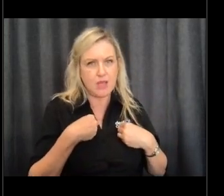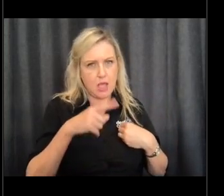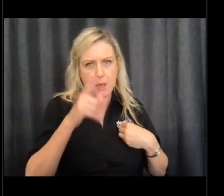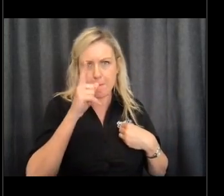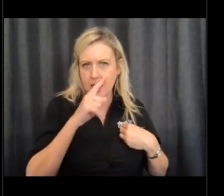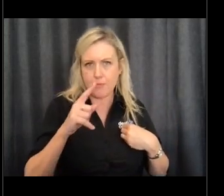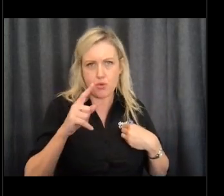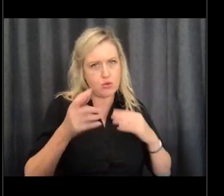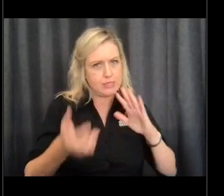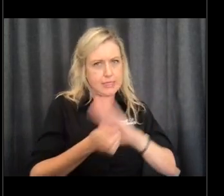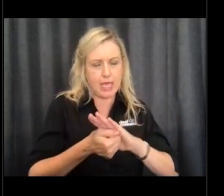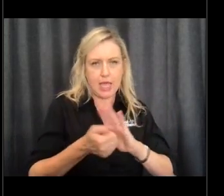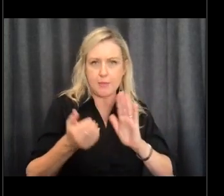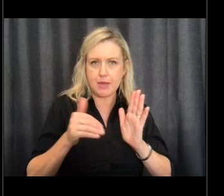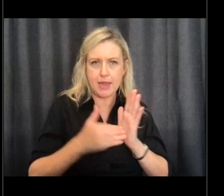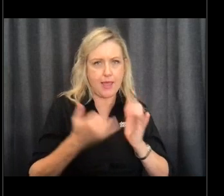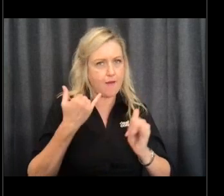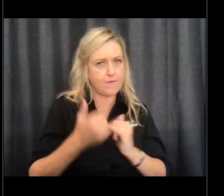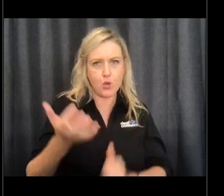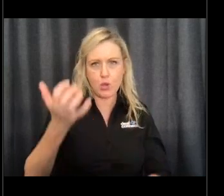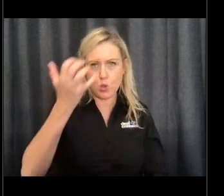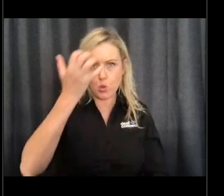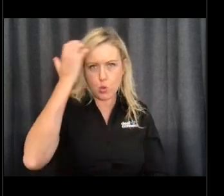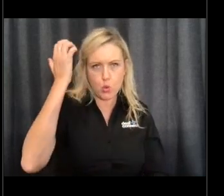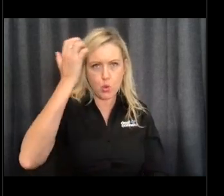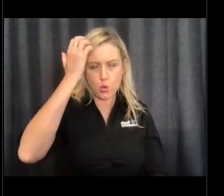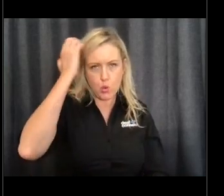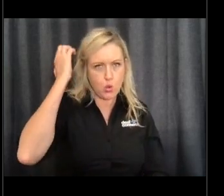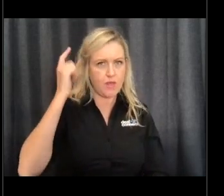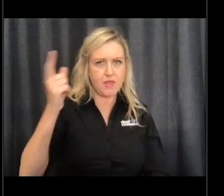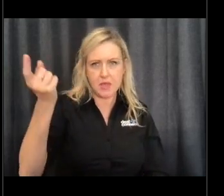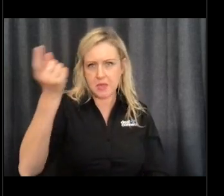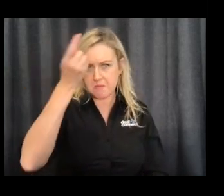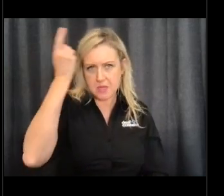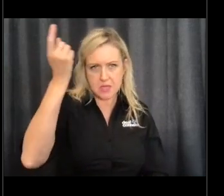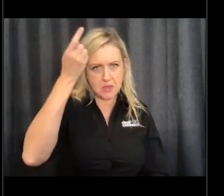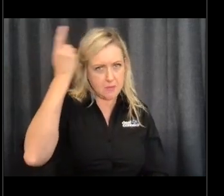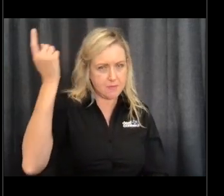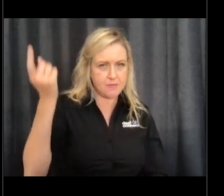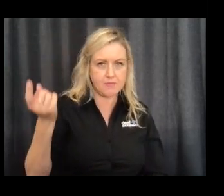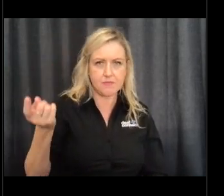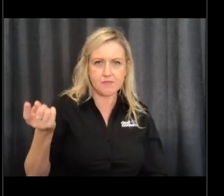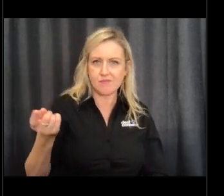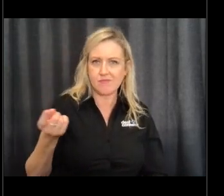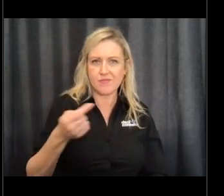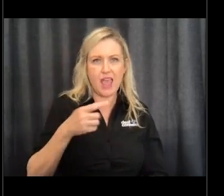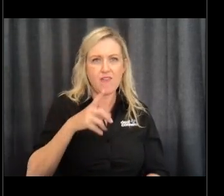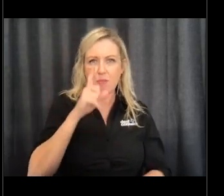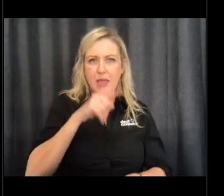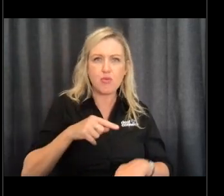It's not beyond them to set their mate up to answer phone calls checking their ID.